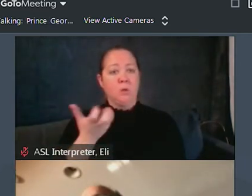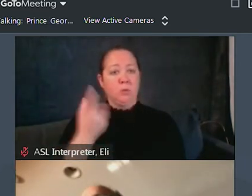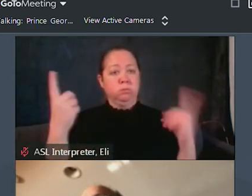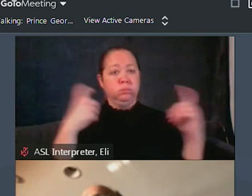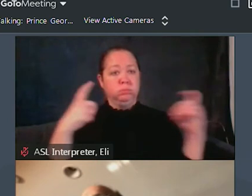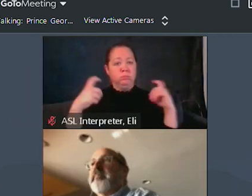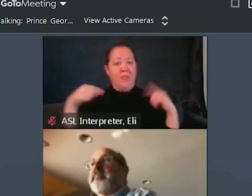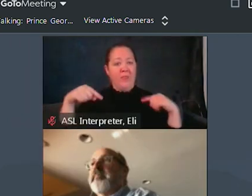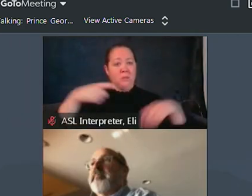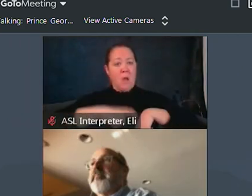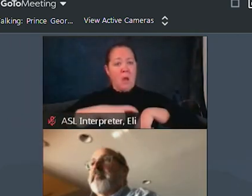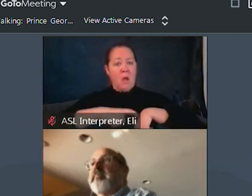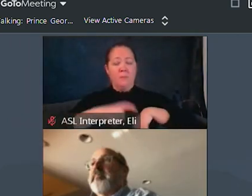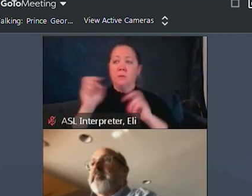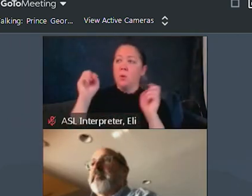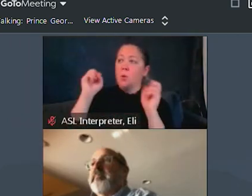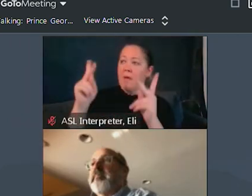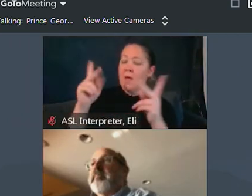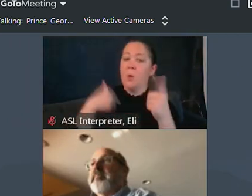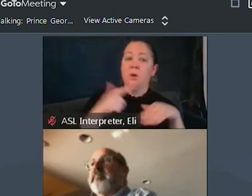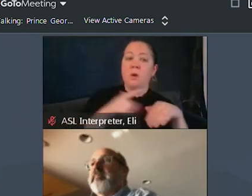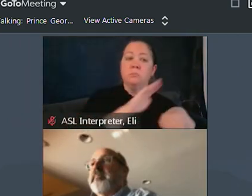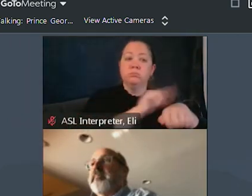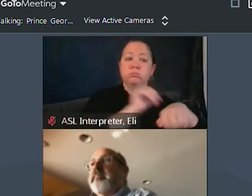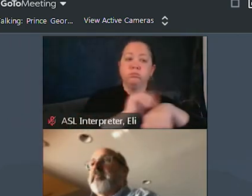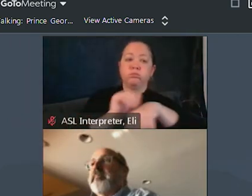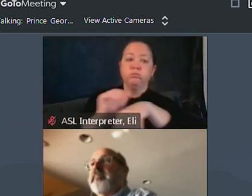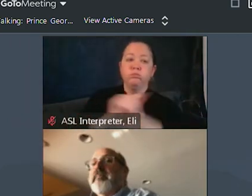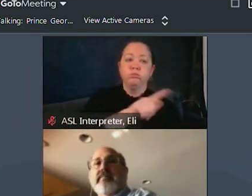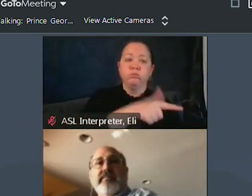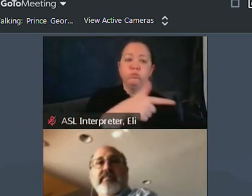I'm going to call on the board individually and then you can turn your camera on.